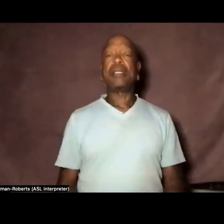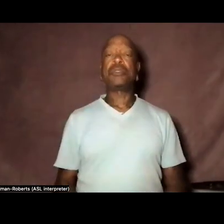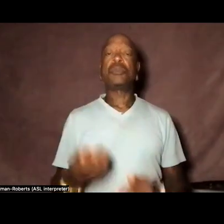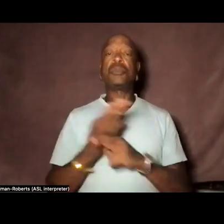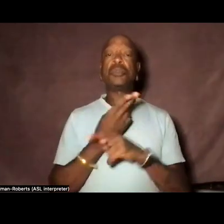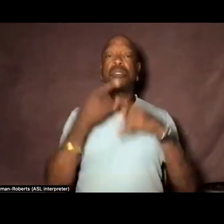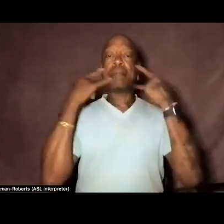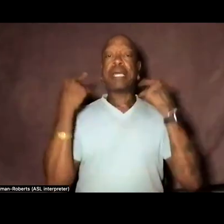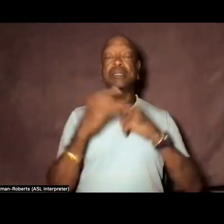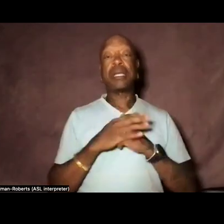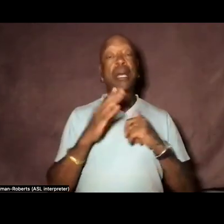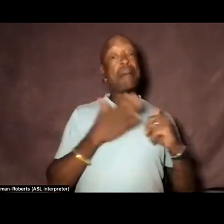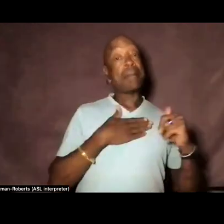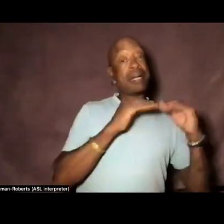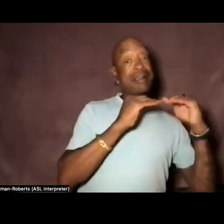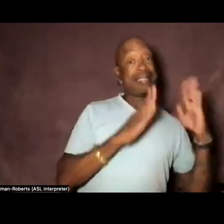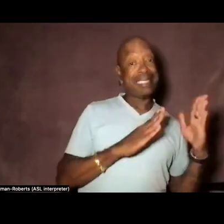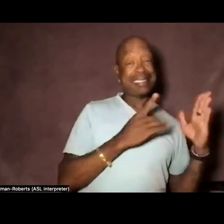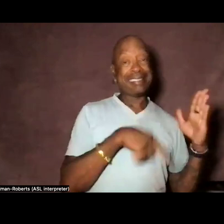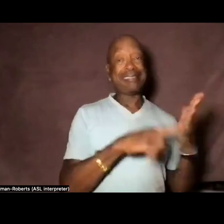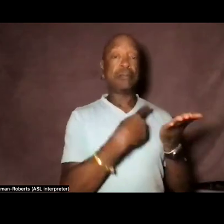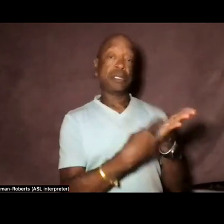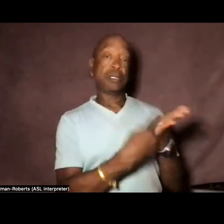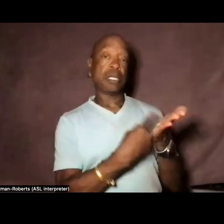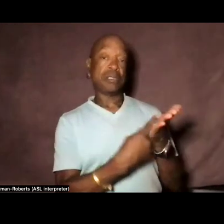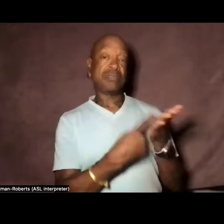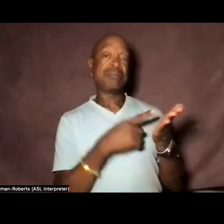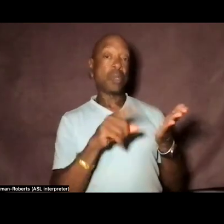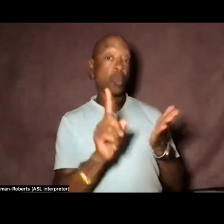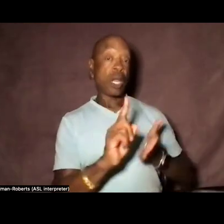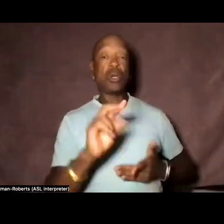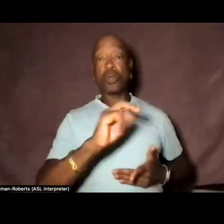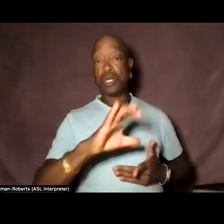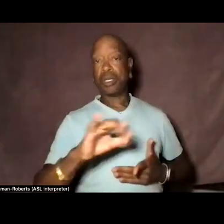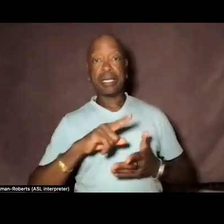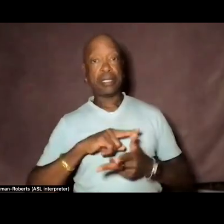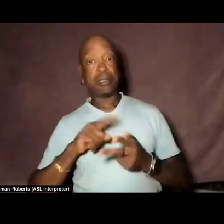my colleagues have discussed the mask ban in North Carolina and New York I just want to